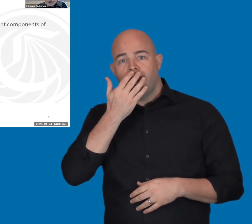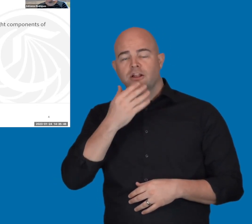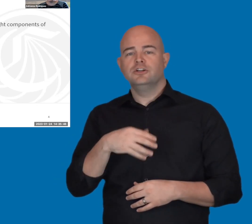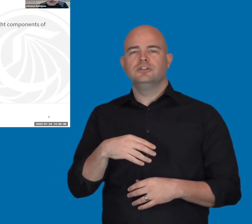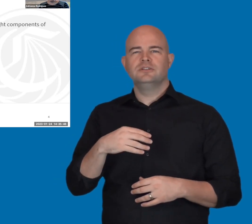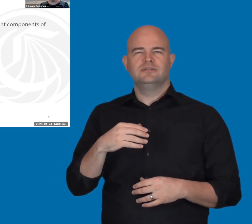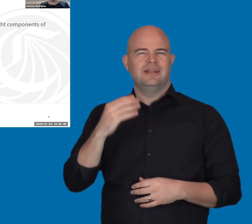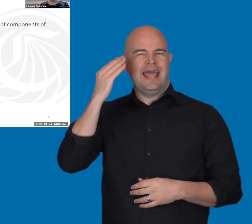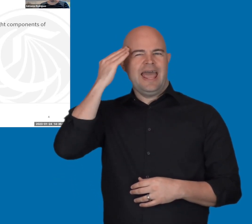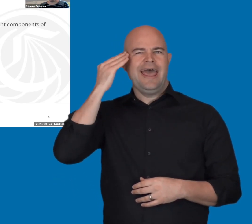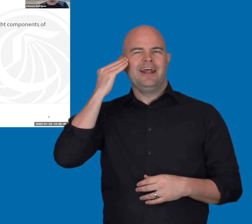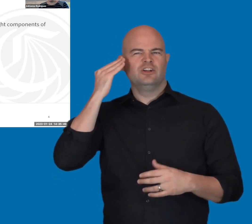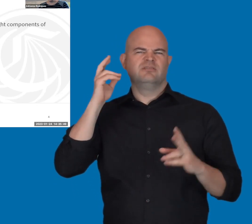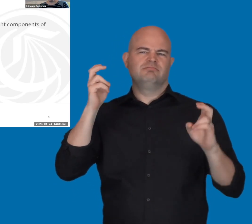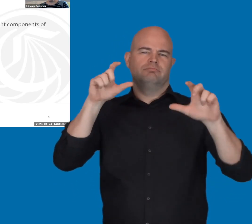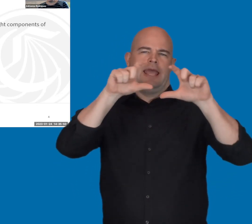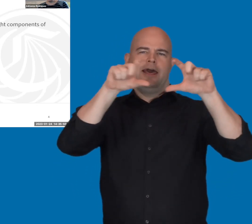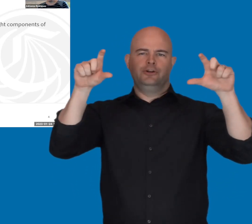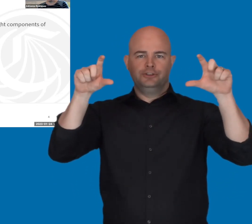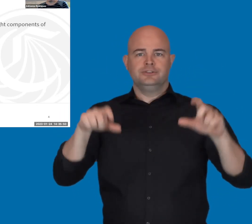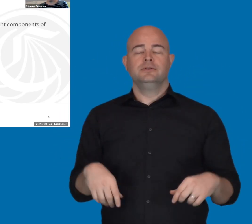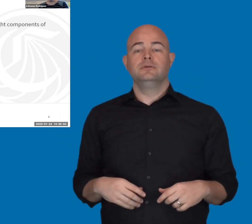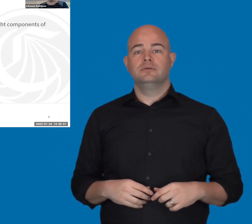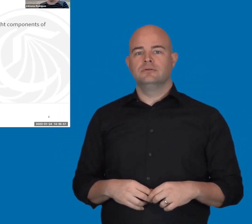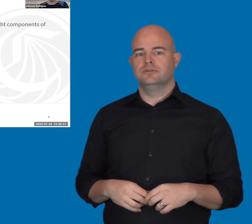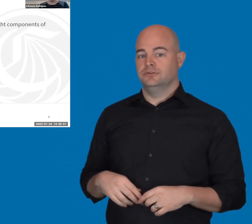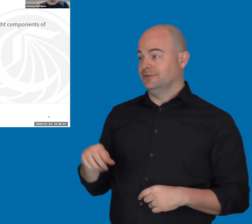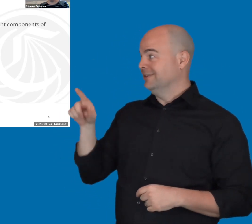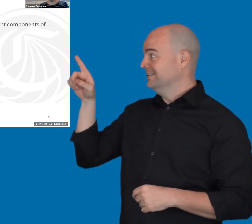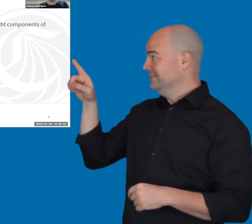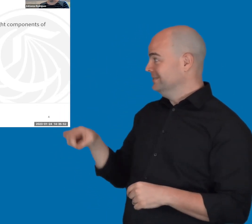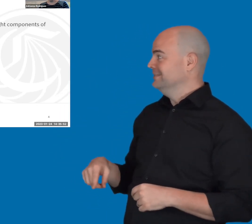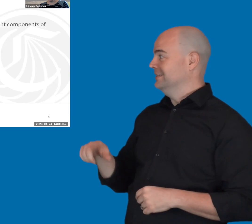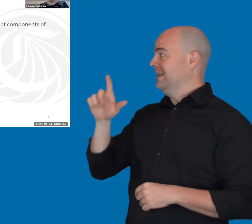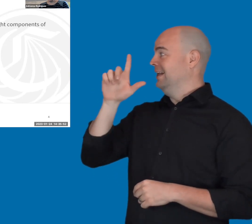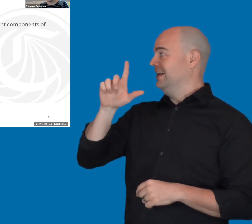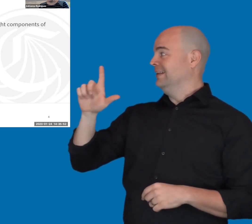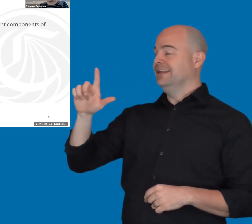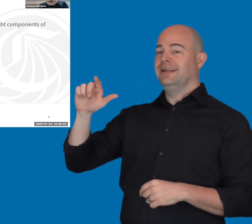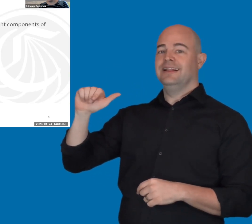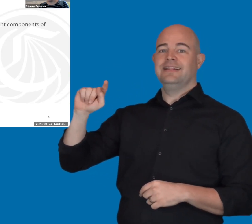So, these are the areas we focus on for Canvas Accessibility.